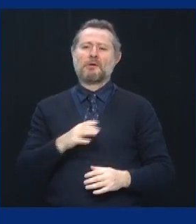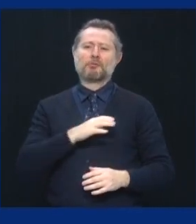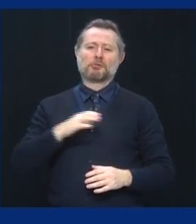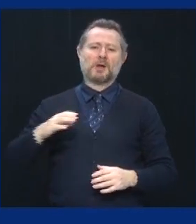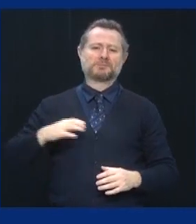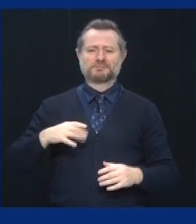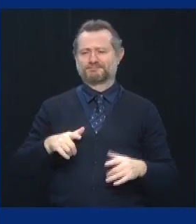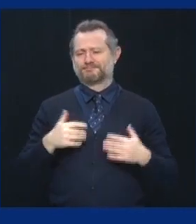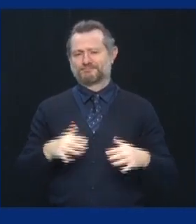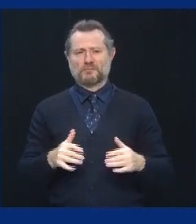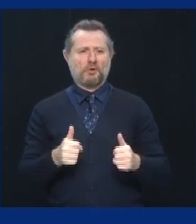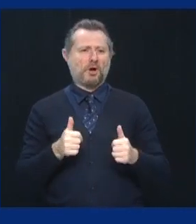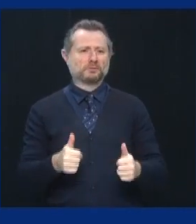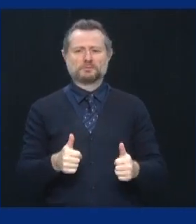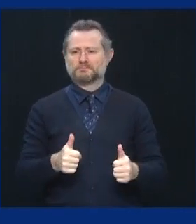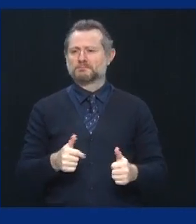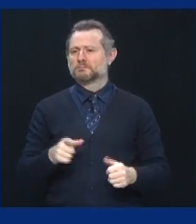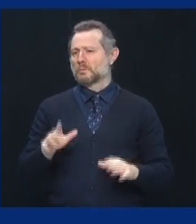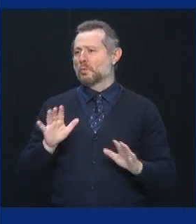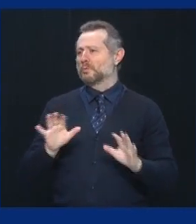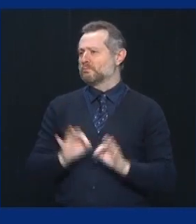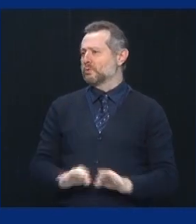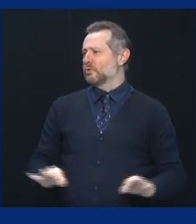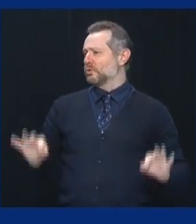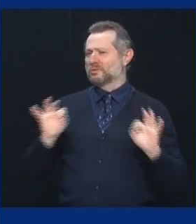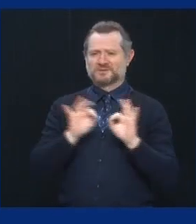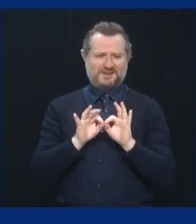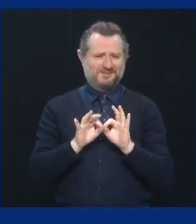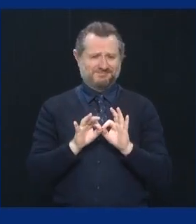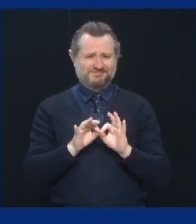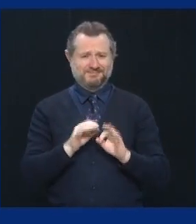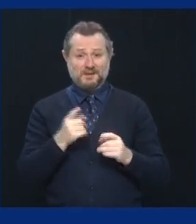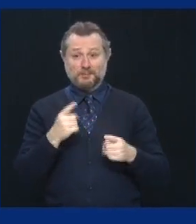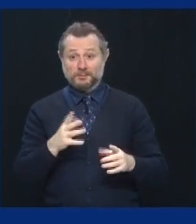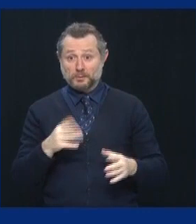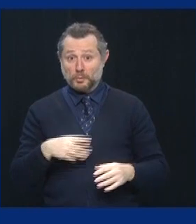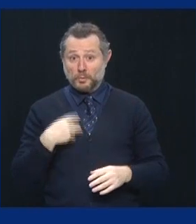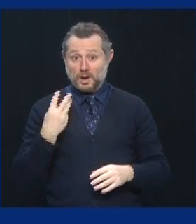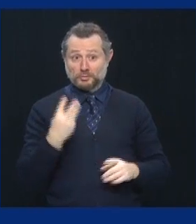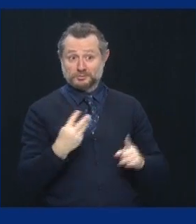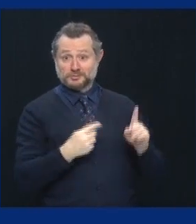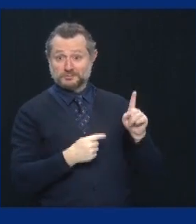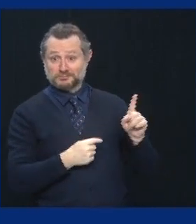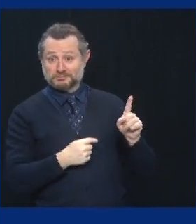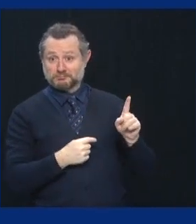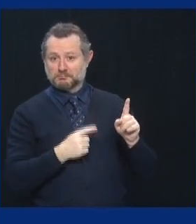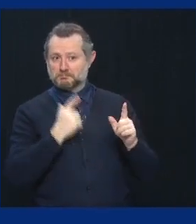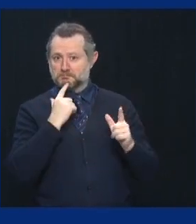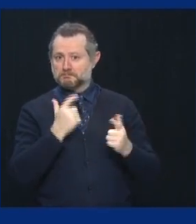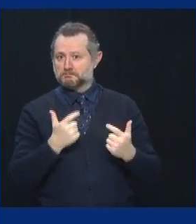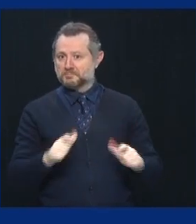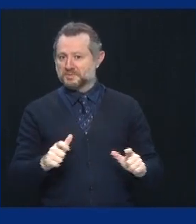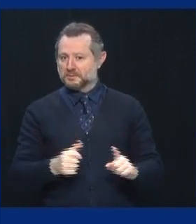ALL ACROSS AMERICA. HE IS A SUPERSTAR, HE'S A LEADER IN THE HOUSE. AND HE IS SO IMPORTANT TO US NOW